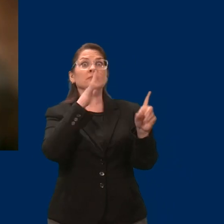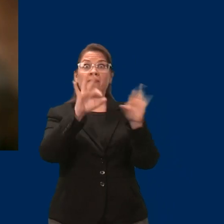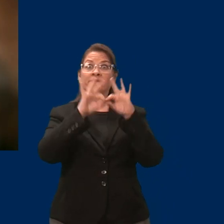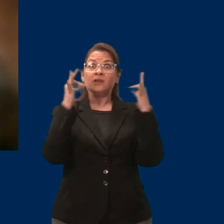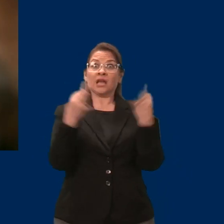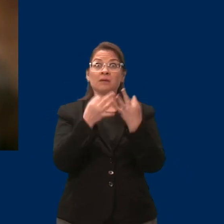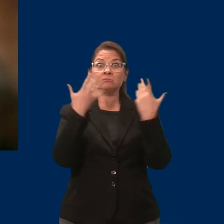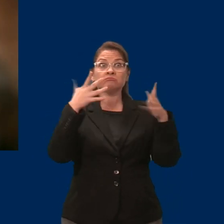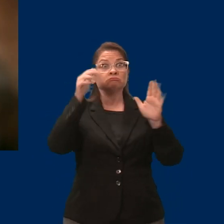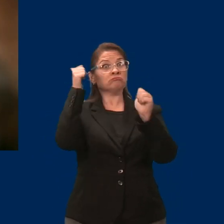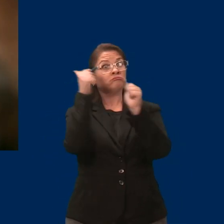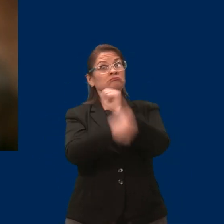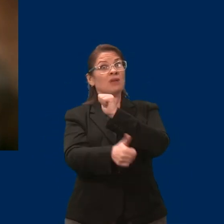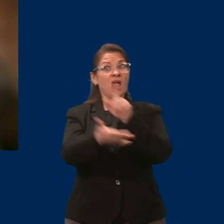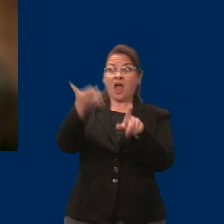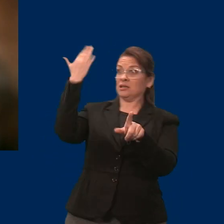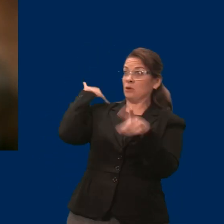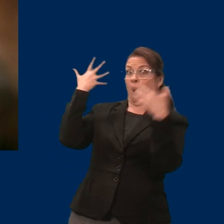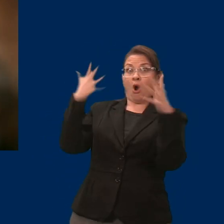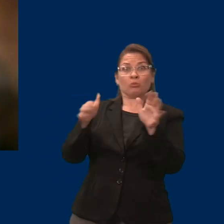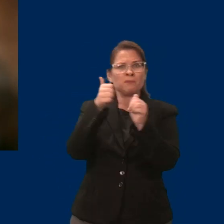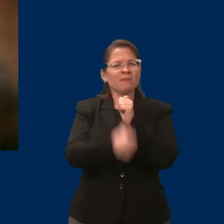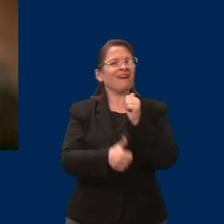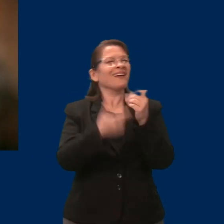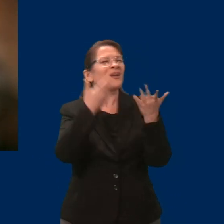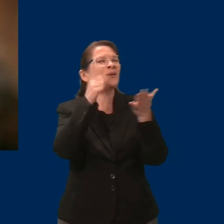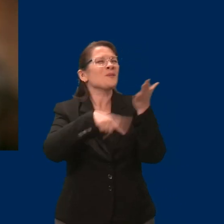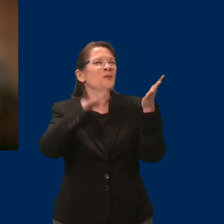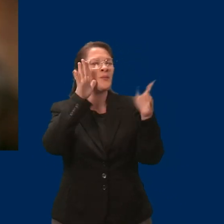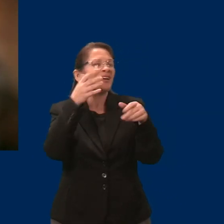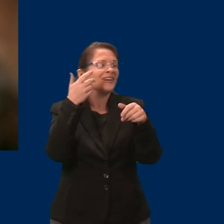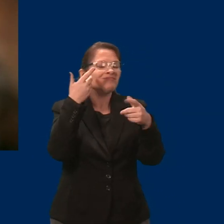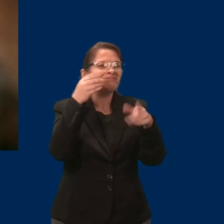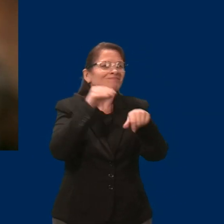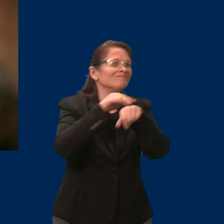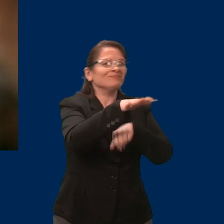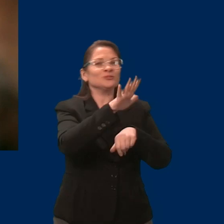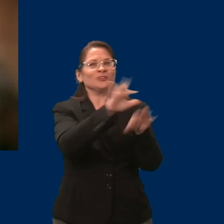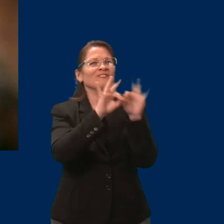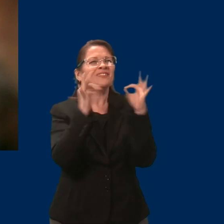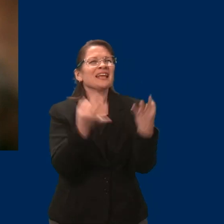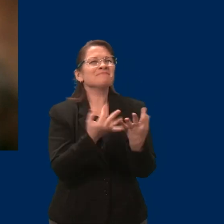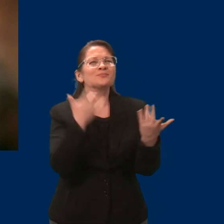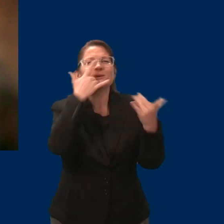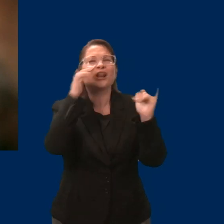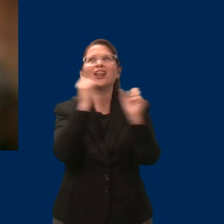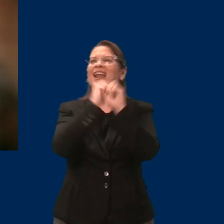that diagnostic odyssey? And we call it the diagnostic odyssey in our community. I think the rare disease community